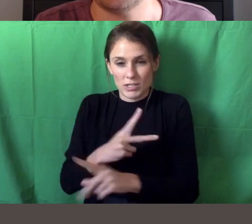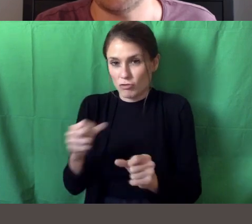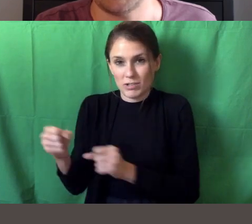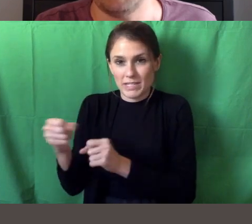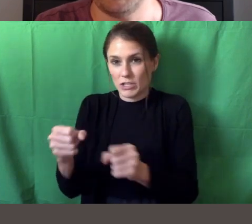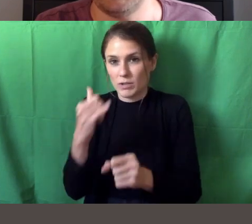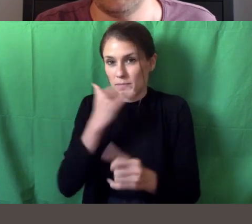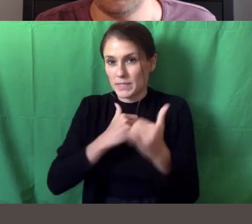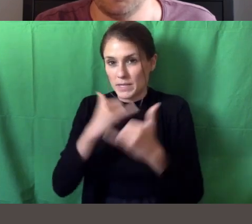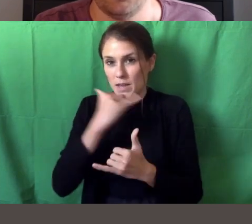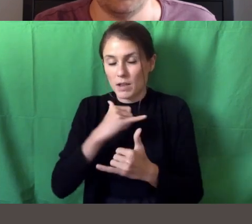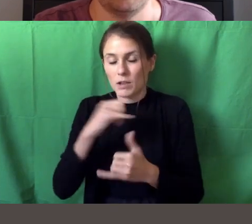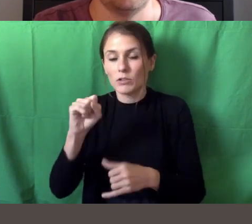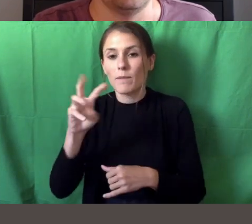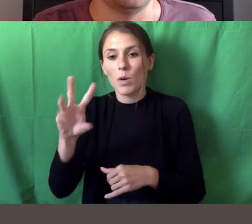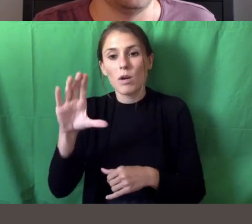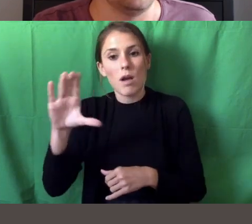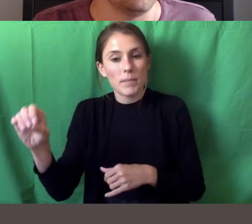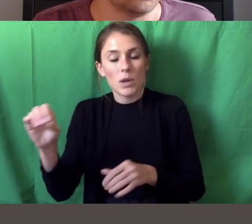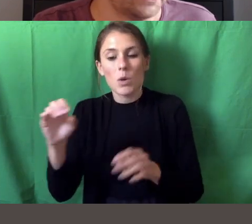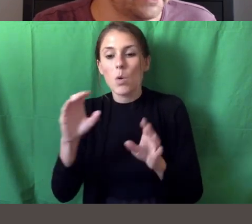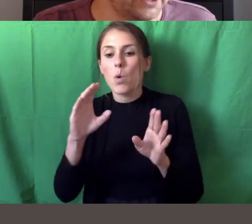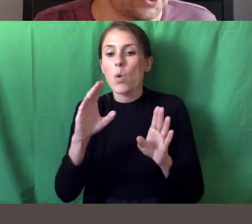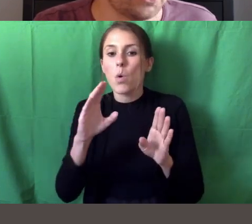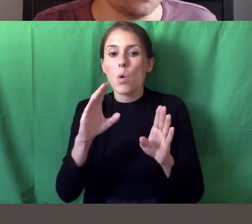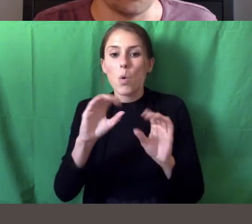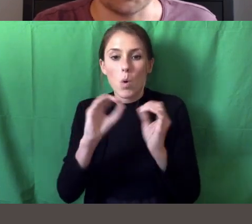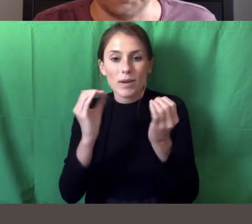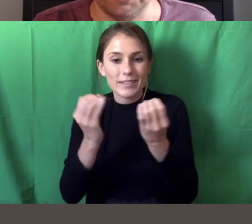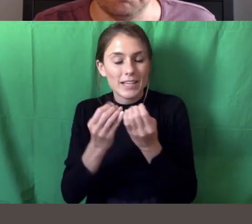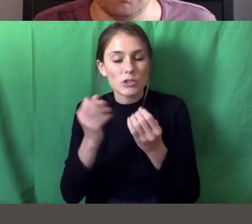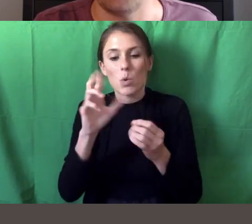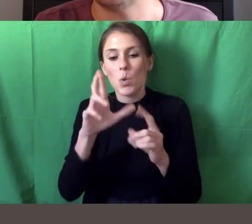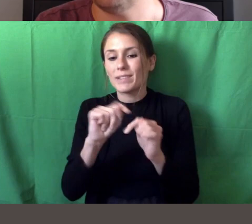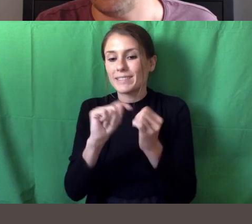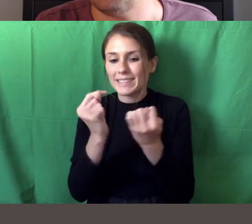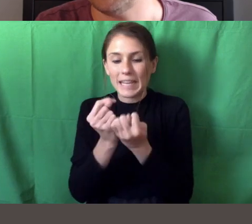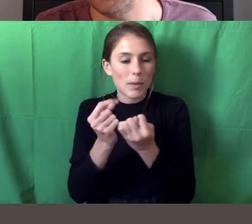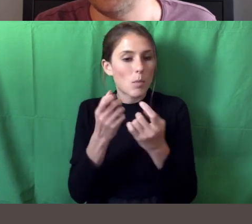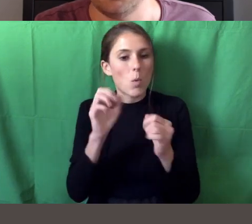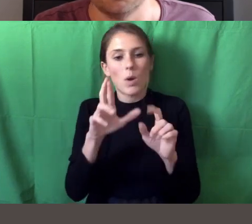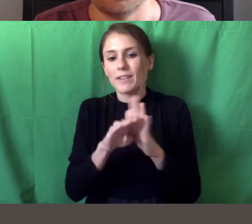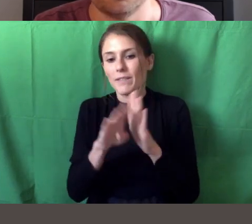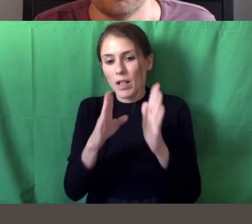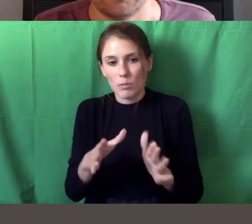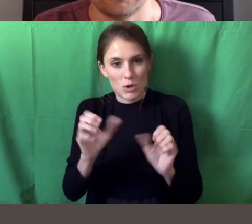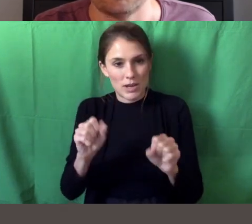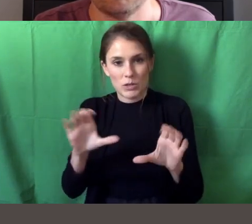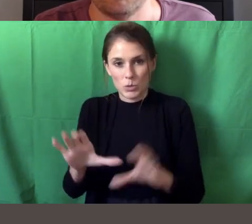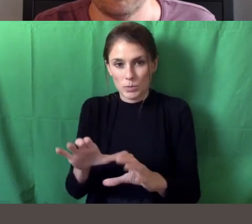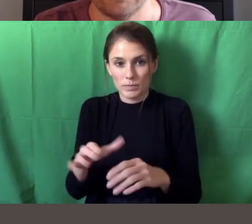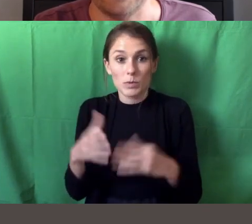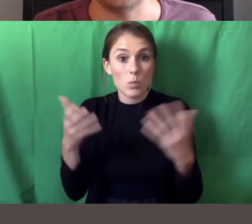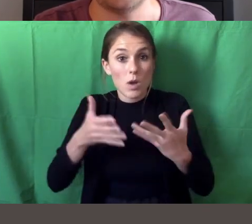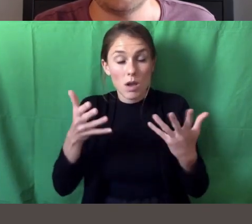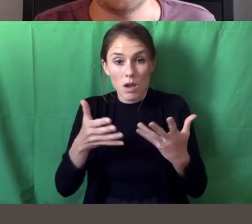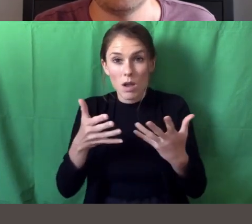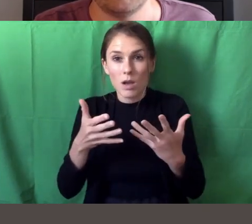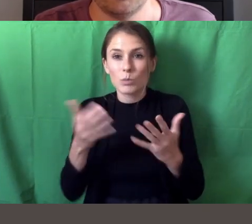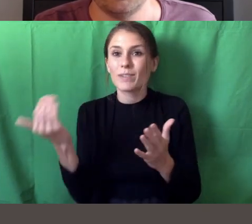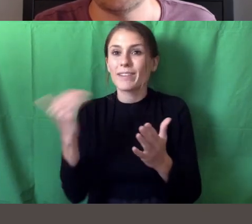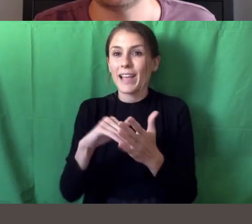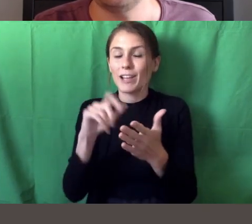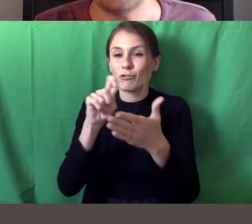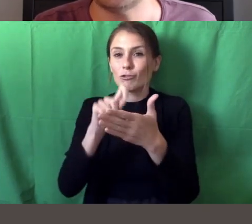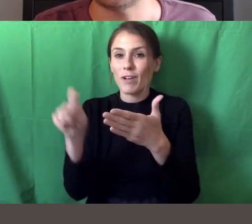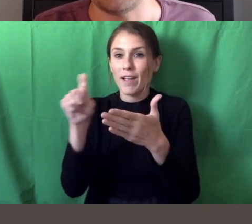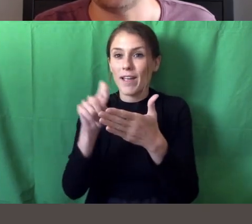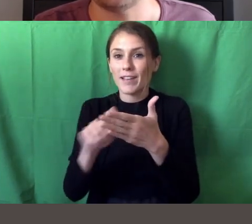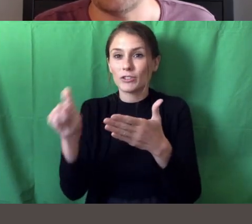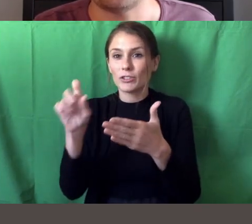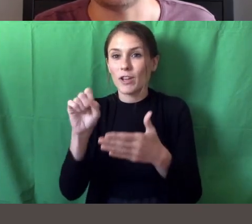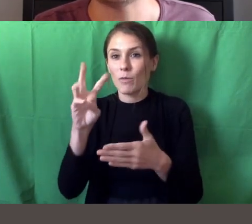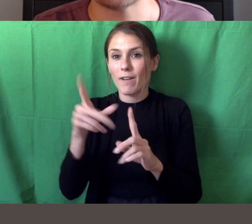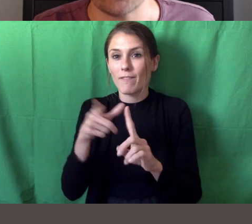strategic mistake a software company, organization, or team, or developer can do. And that is